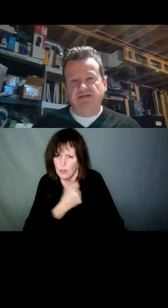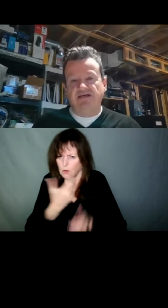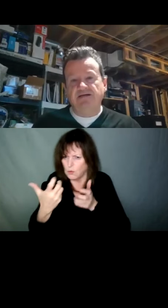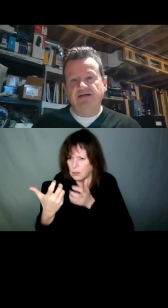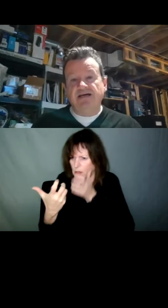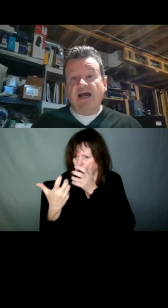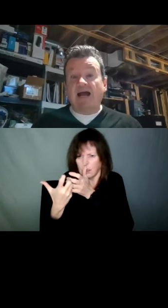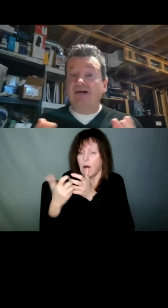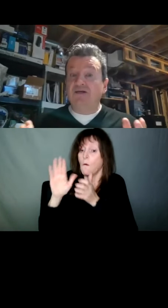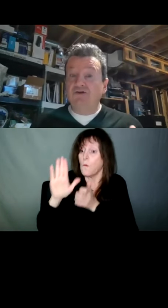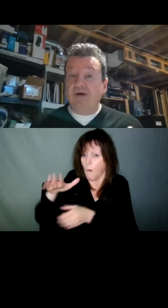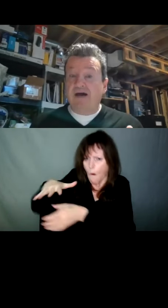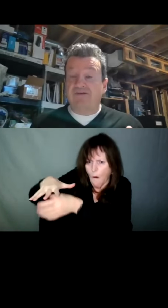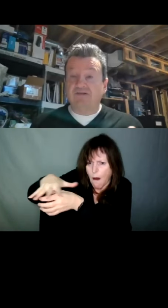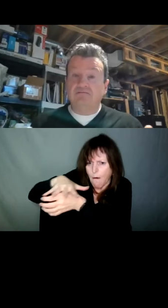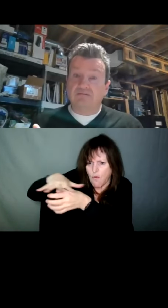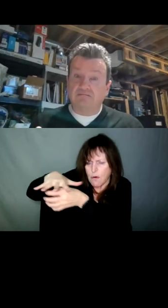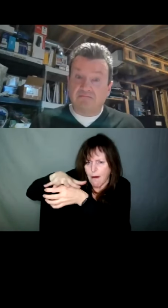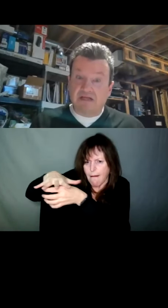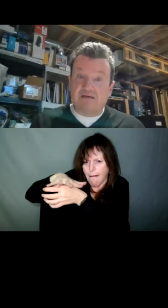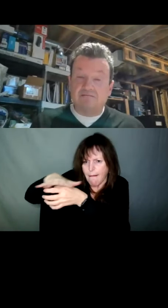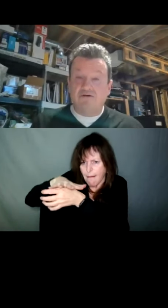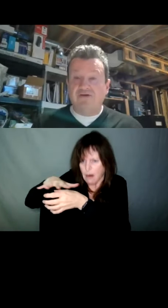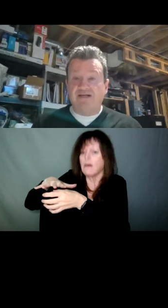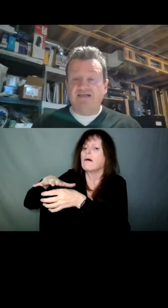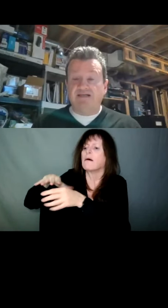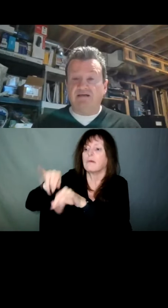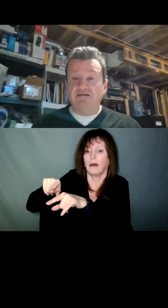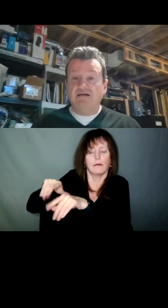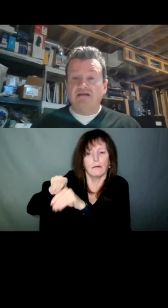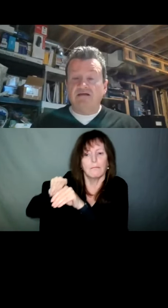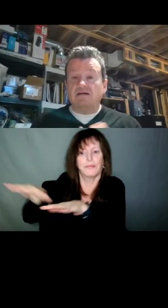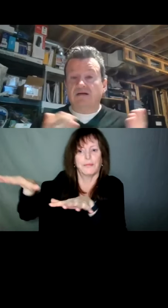The flu shot, the World Health Organization looks at every year what is going on in the community, what happened last year what is happening right now and they create a flu